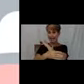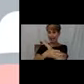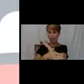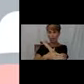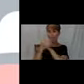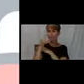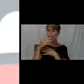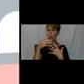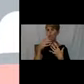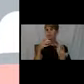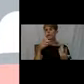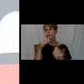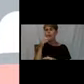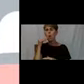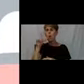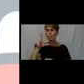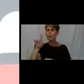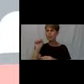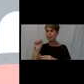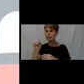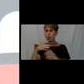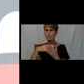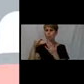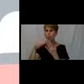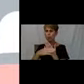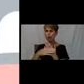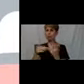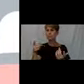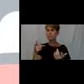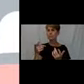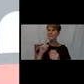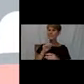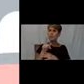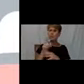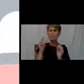And she founded Street Health, which is a backpack medicine team providing